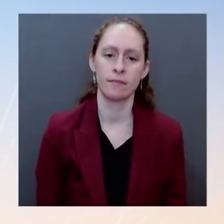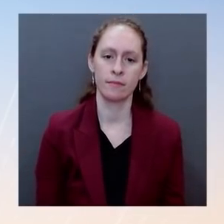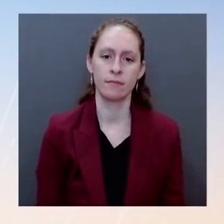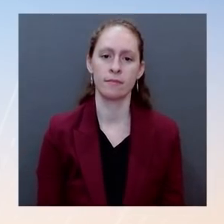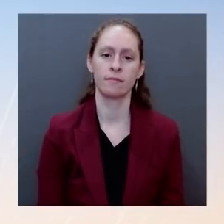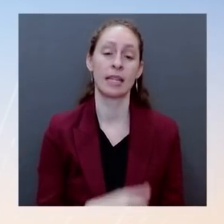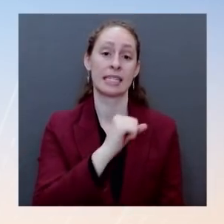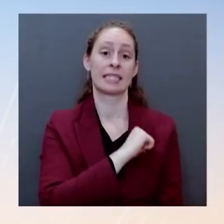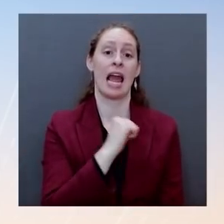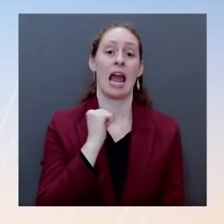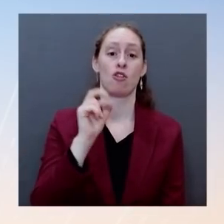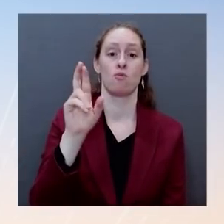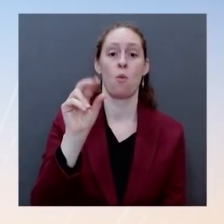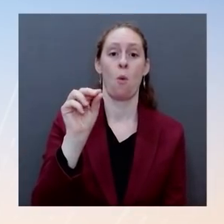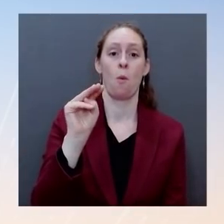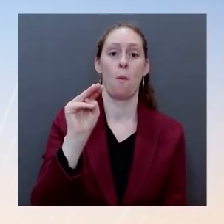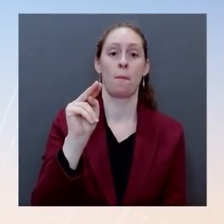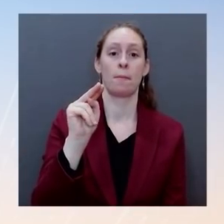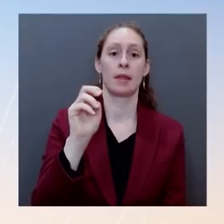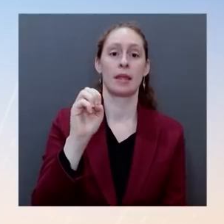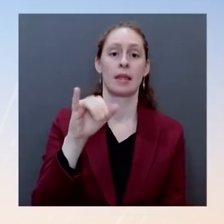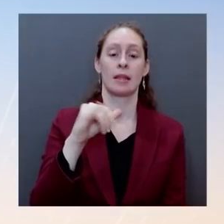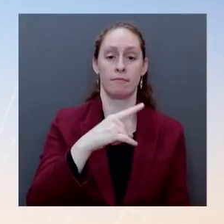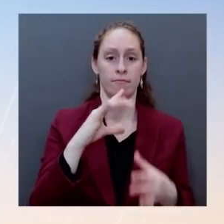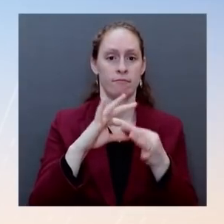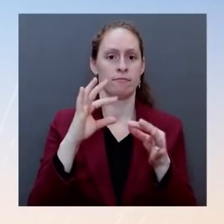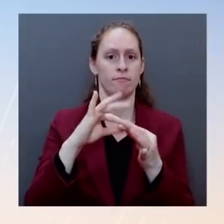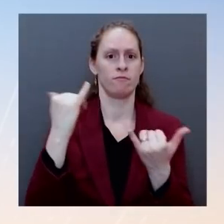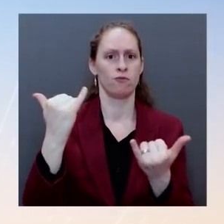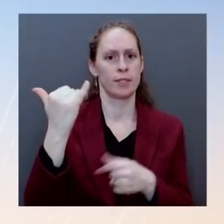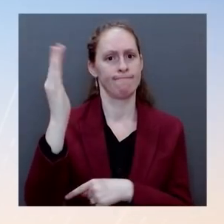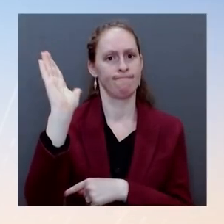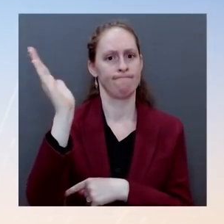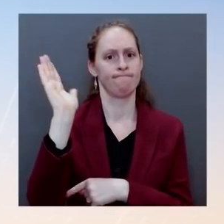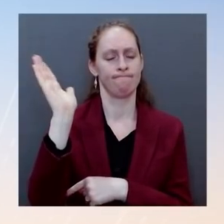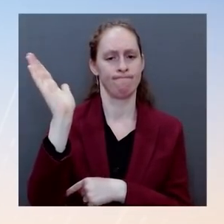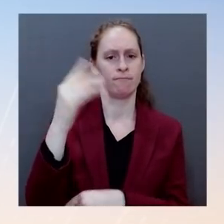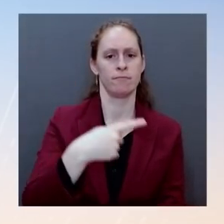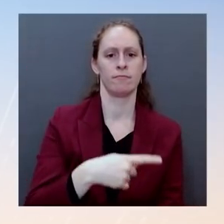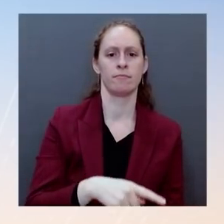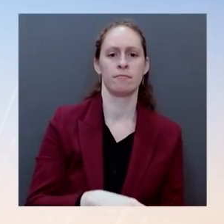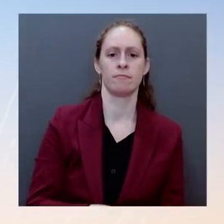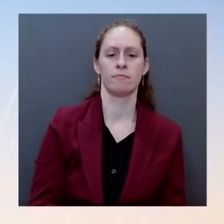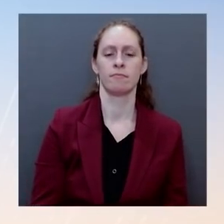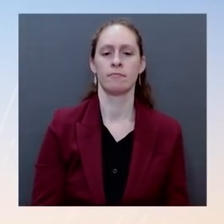"going down the same tragic road taken by President Trump [in] casting [the] doubt on the reliability of American elections."